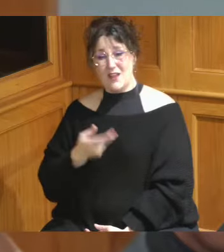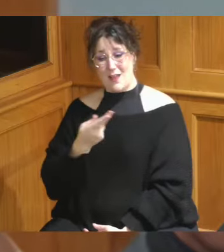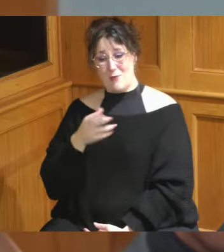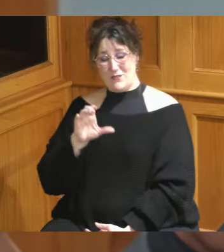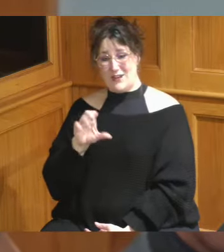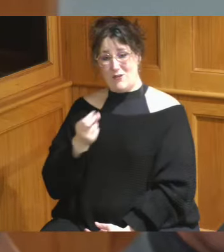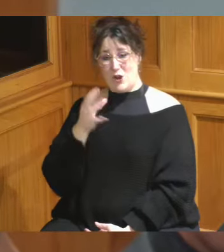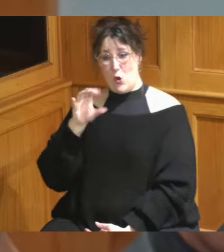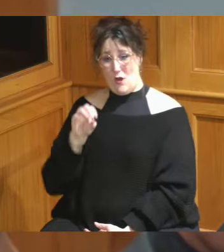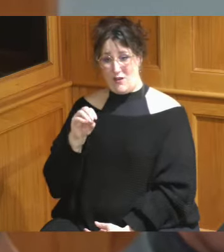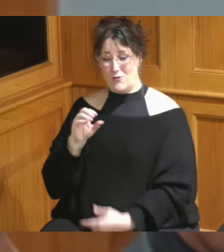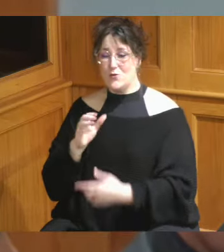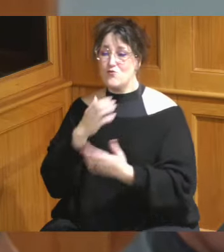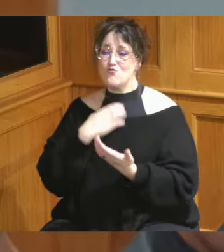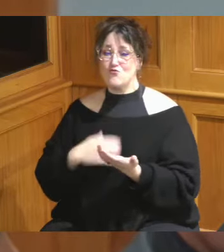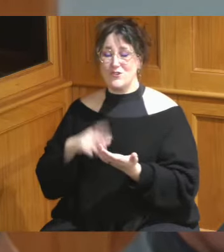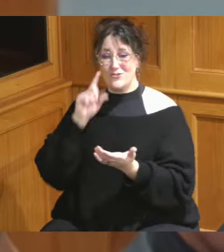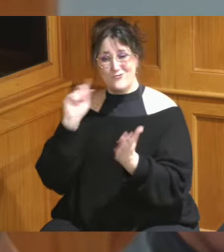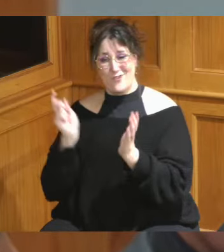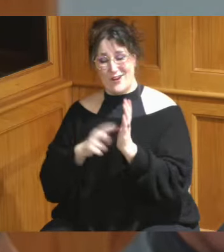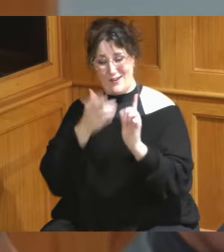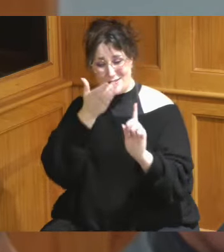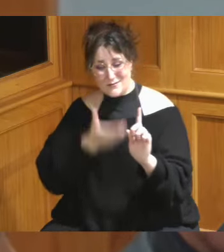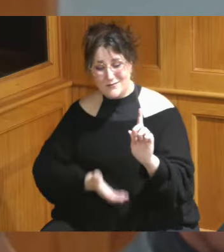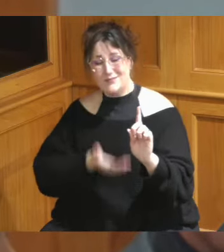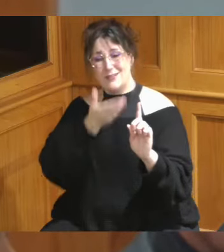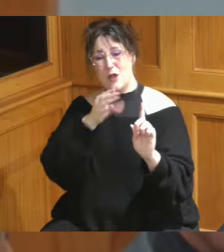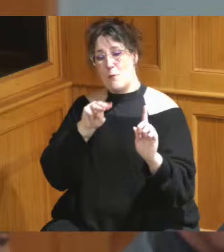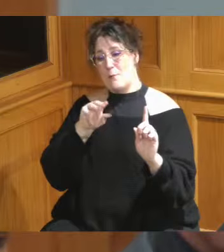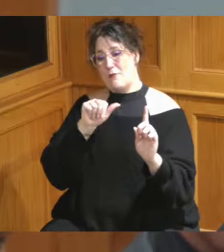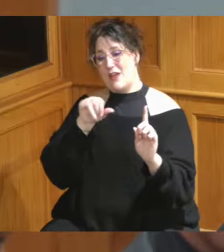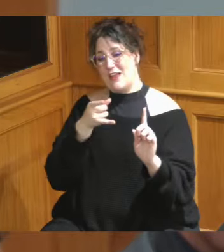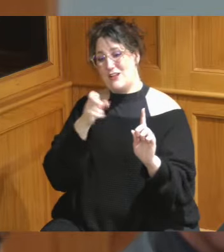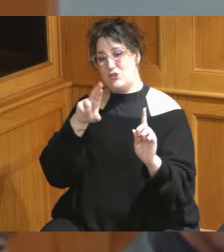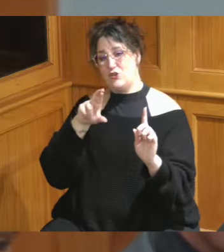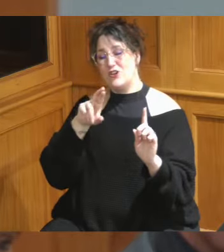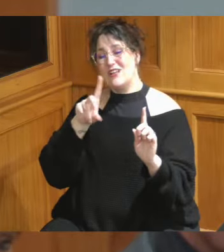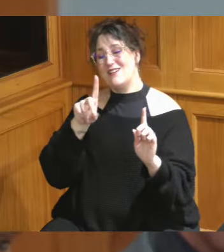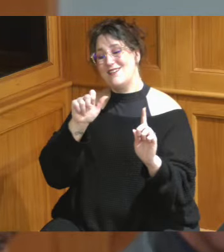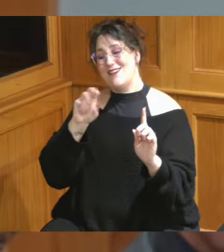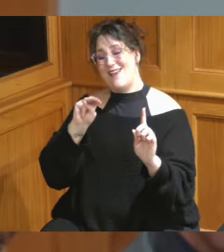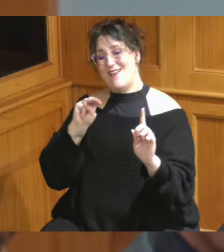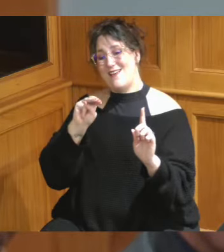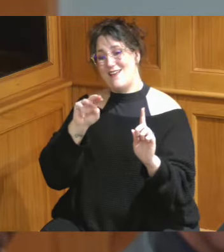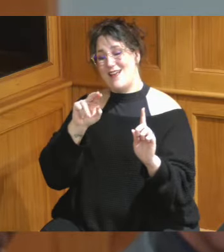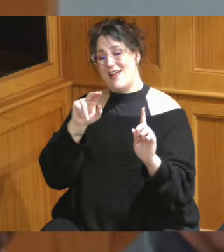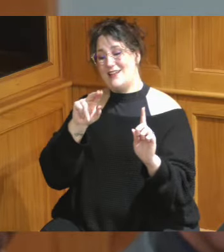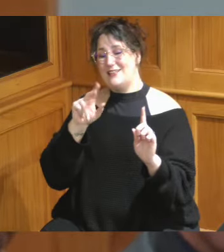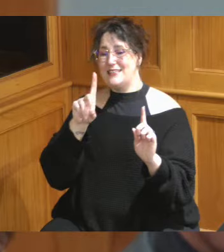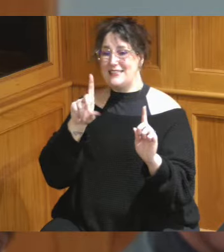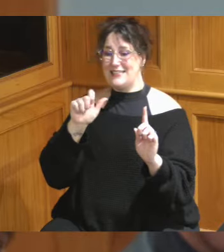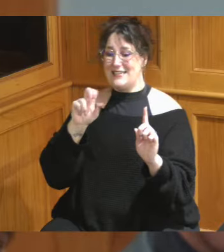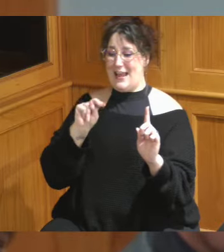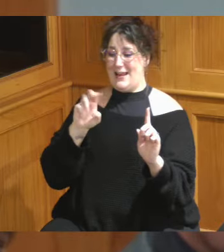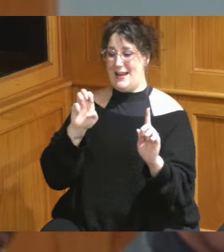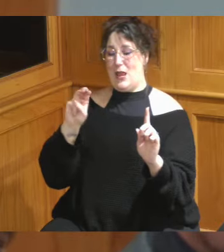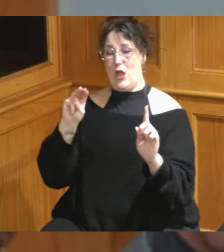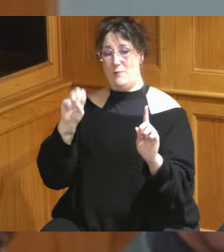Ohio, wishes to recognize Major Dan M for his decades of service and his lasting impact on